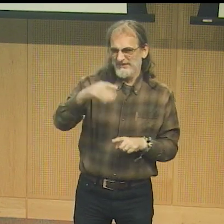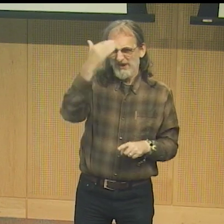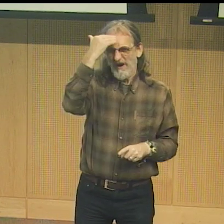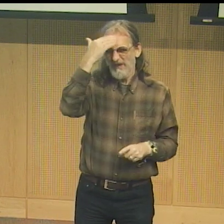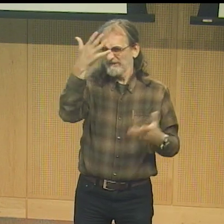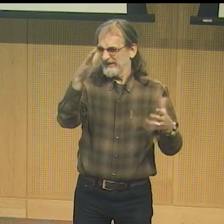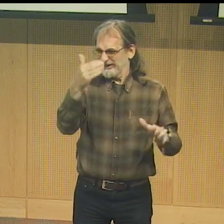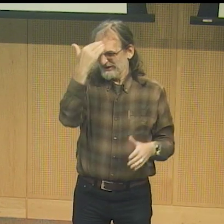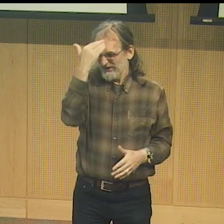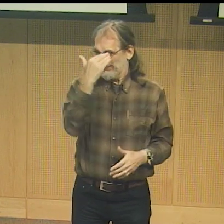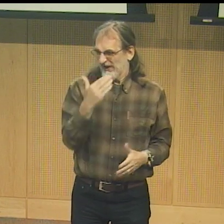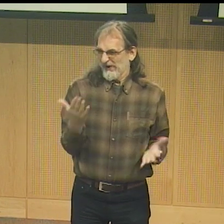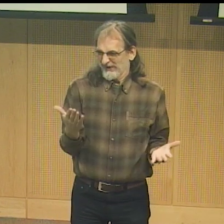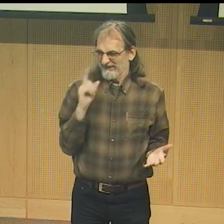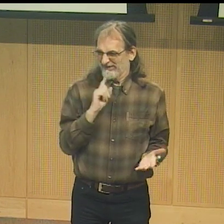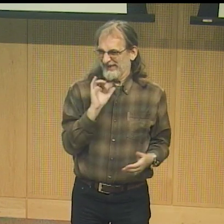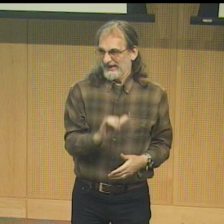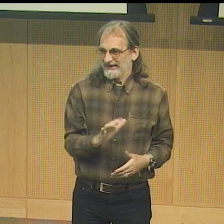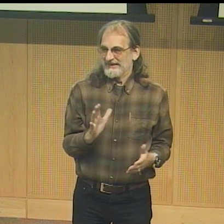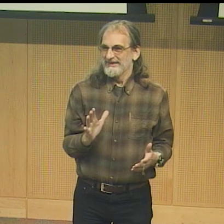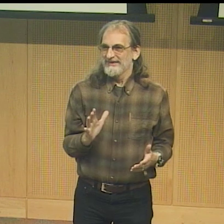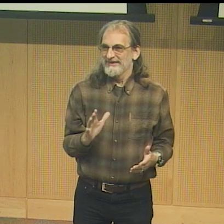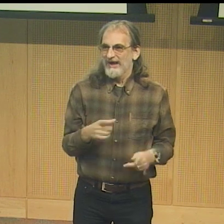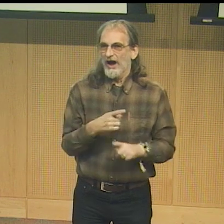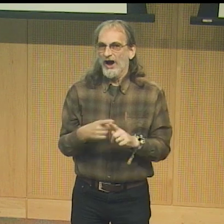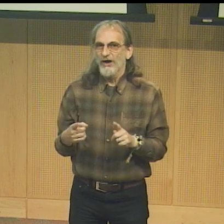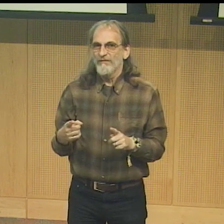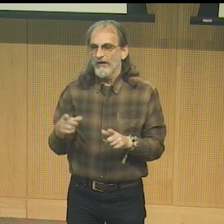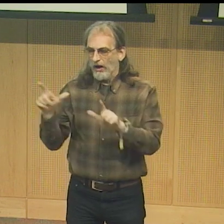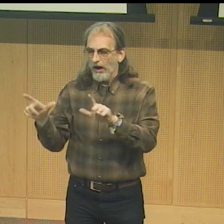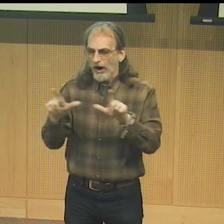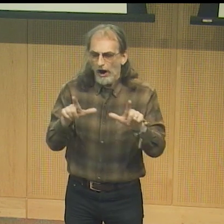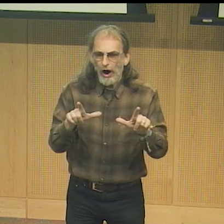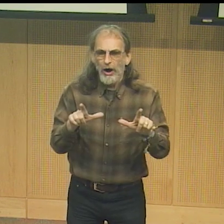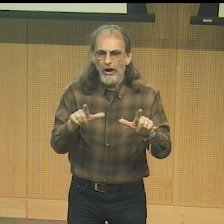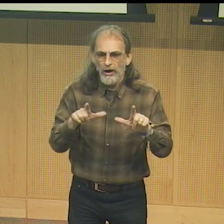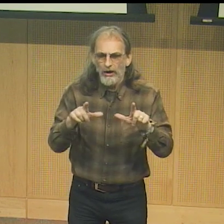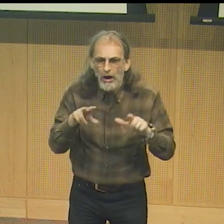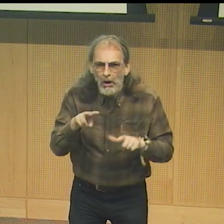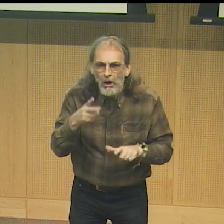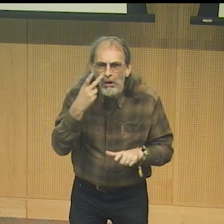for analysis. Many of you are familiar intuitively